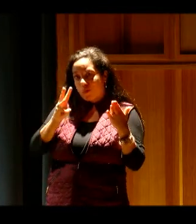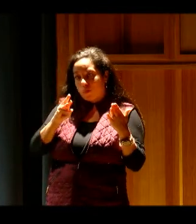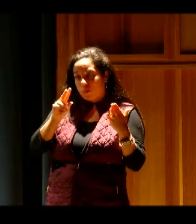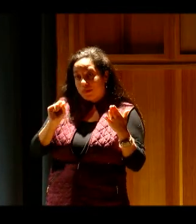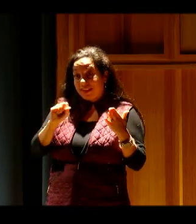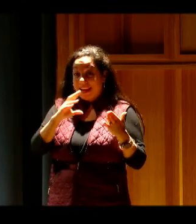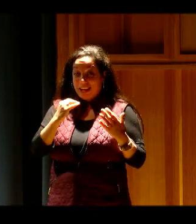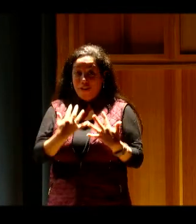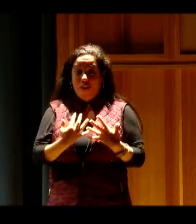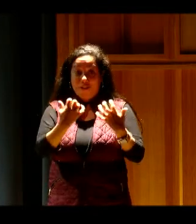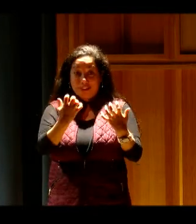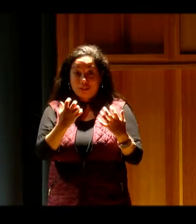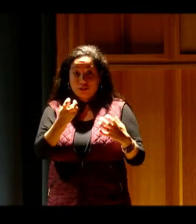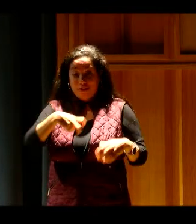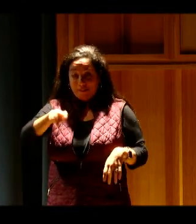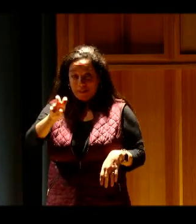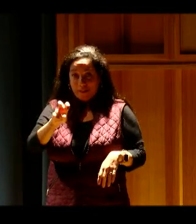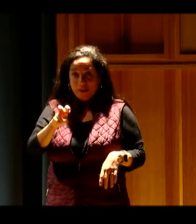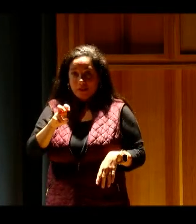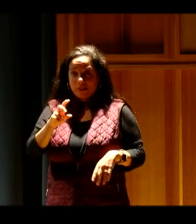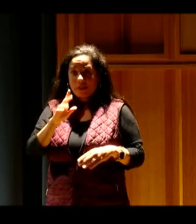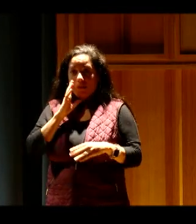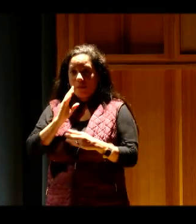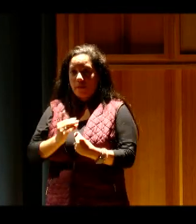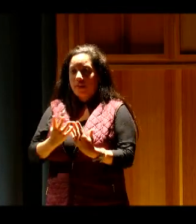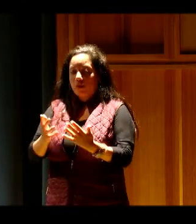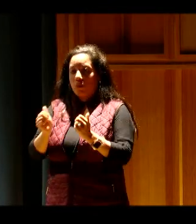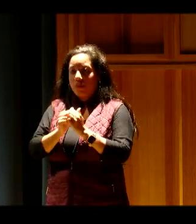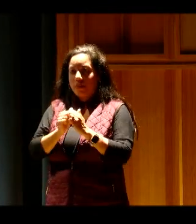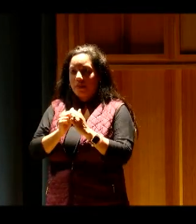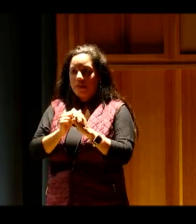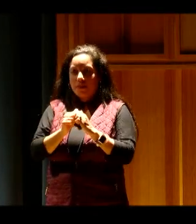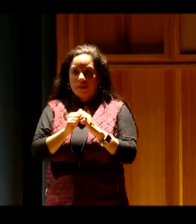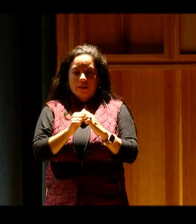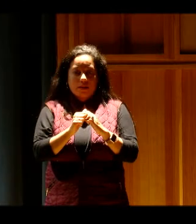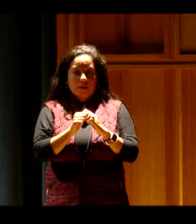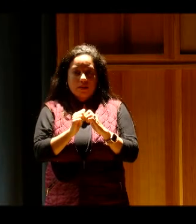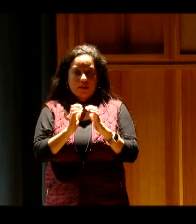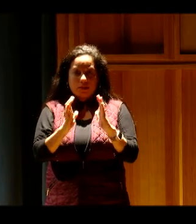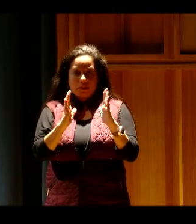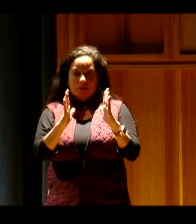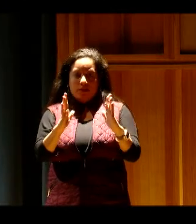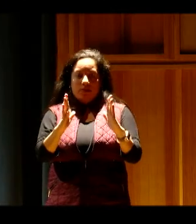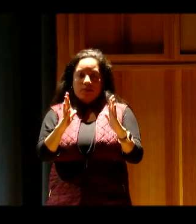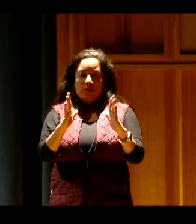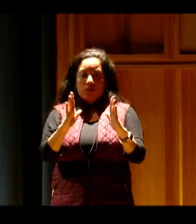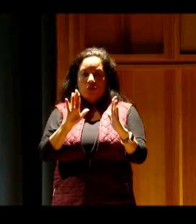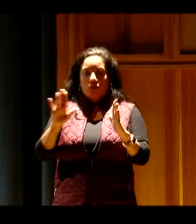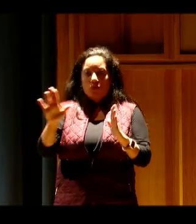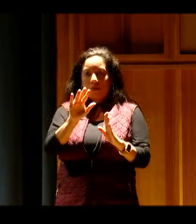What they do is provide you with a snapshot of your environmental impacts over time.